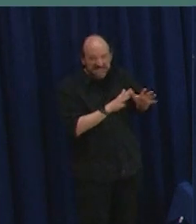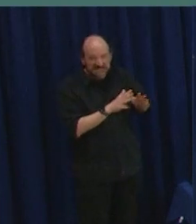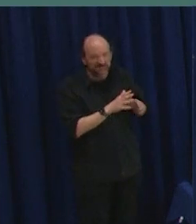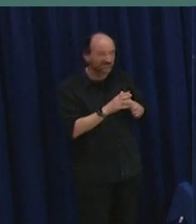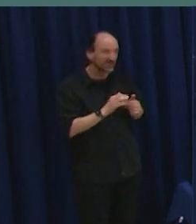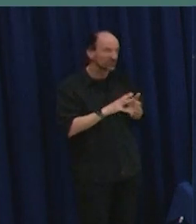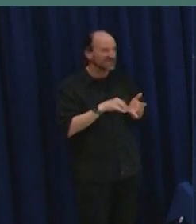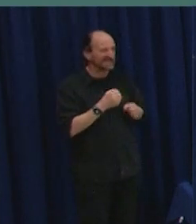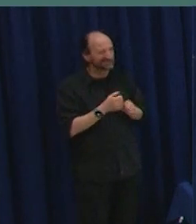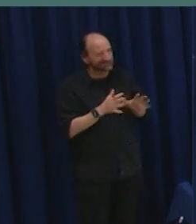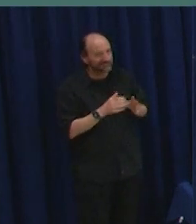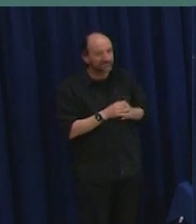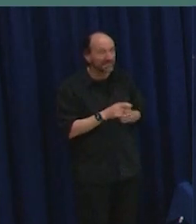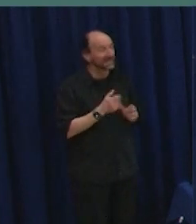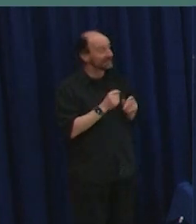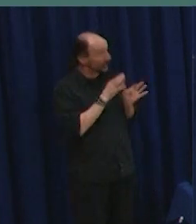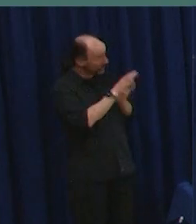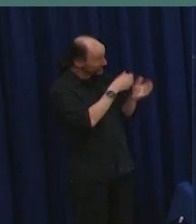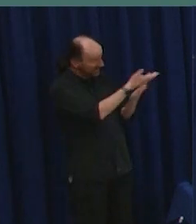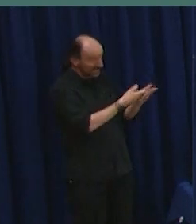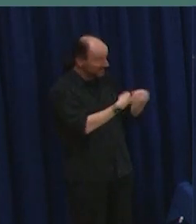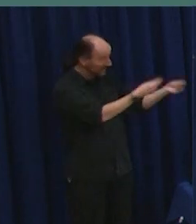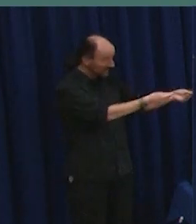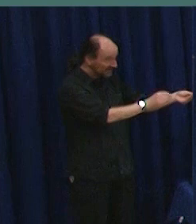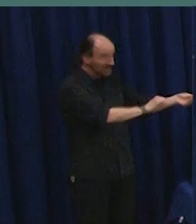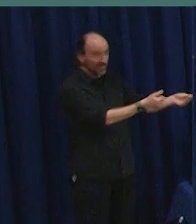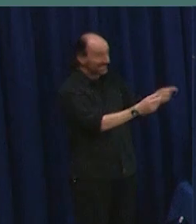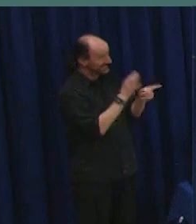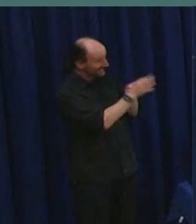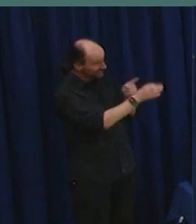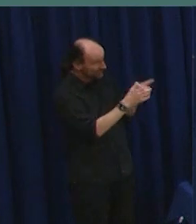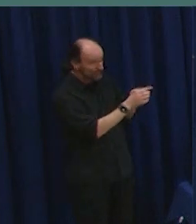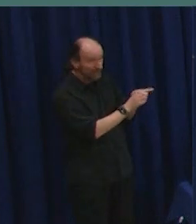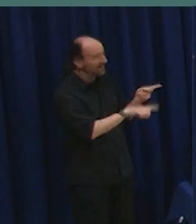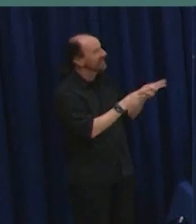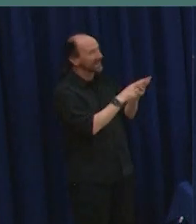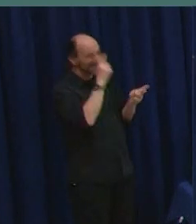to get lots of information, then an interview and then some psychometric testing. It demonstrates